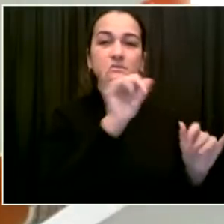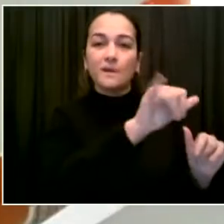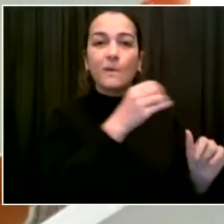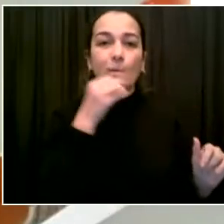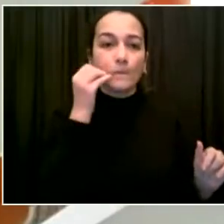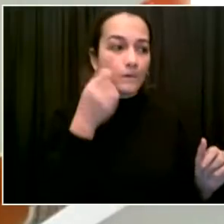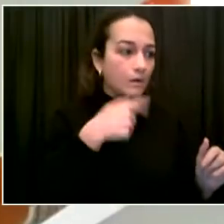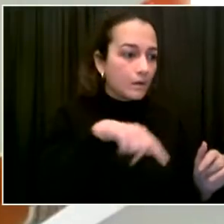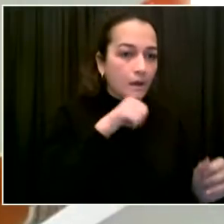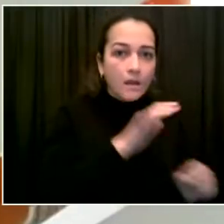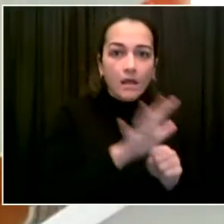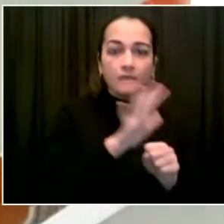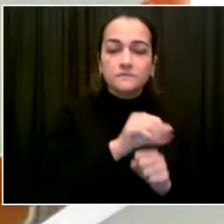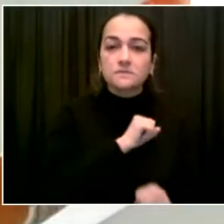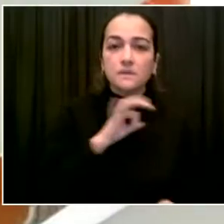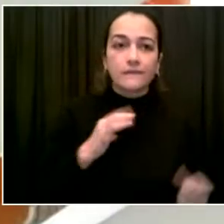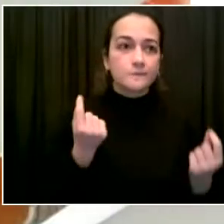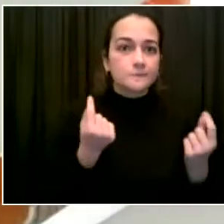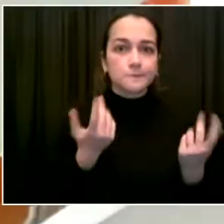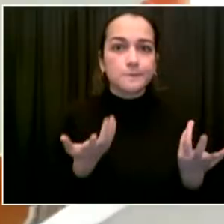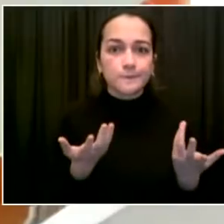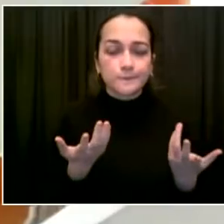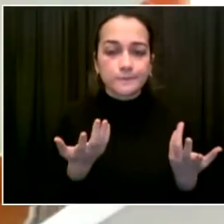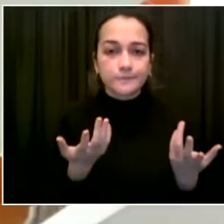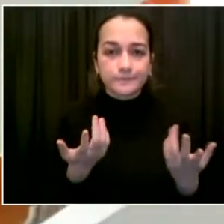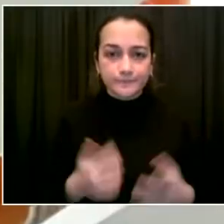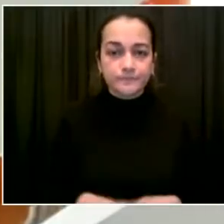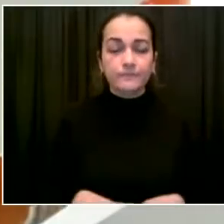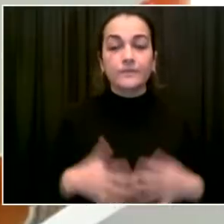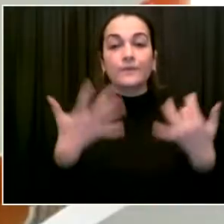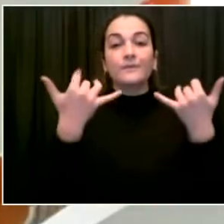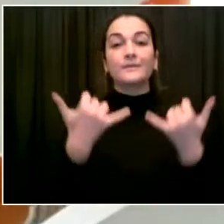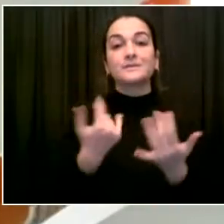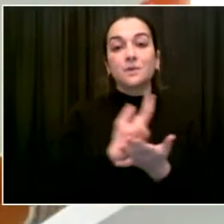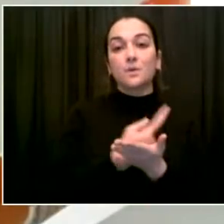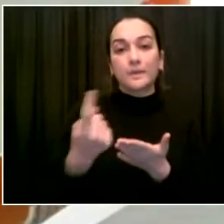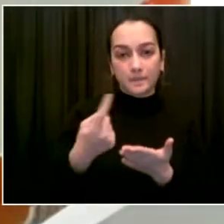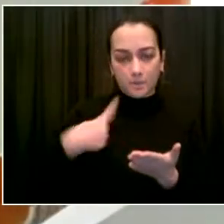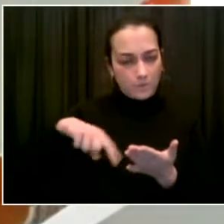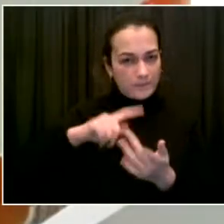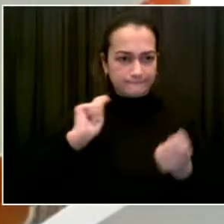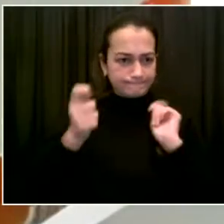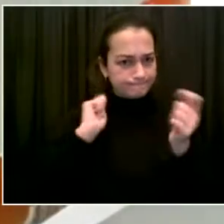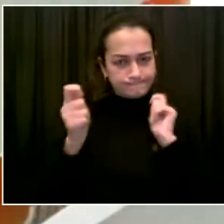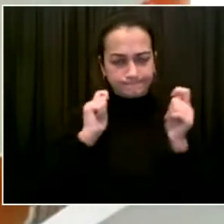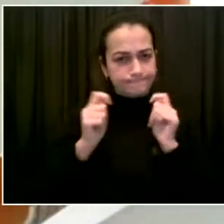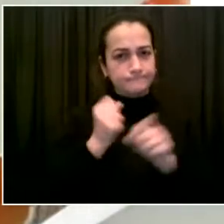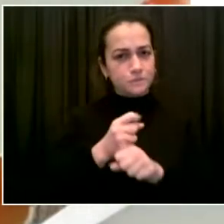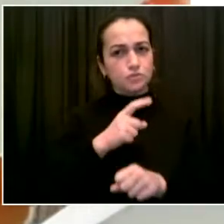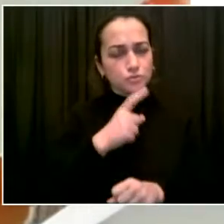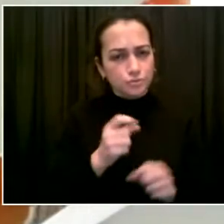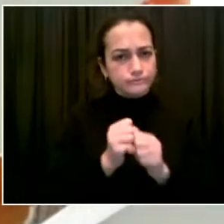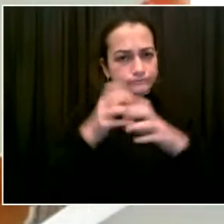UNITS AND ADDITIONAL STAFF WHERE THEY ARE WORKING WITH OUR VENDORS AND CLOSE SUPERVISION. THAT'S GOING TO